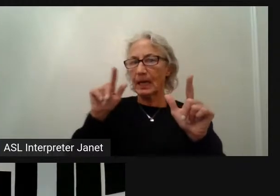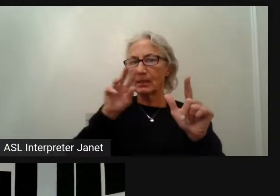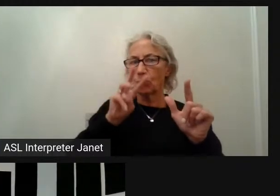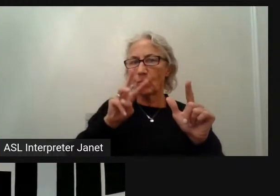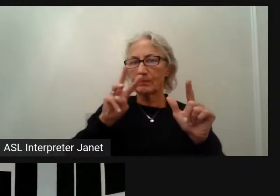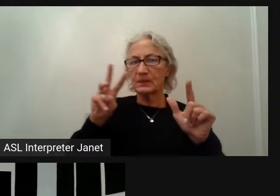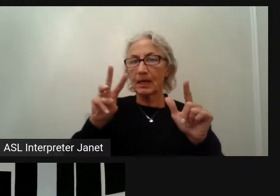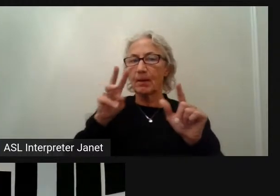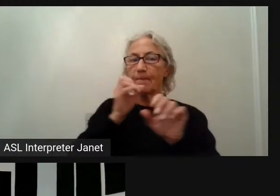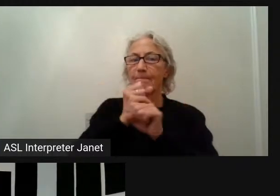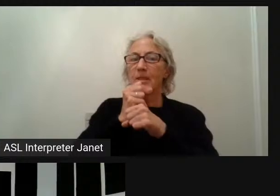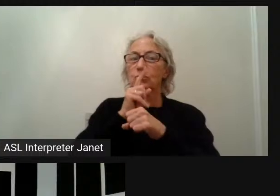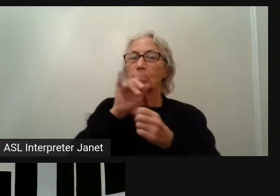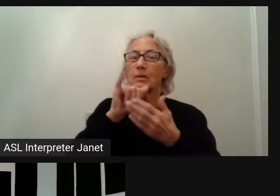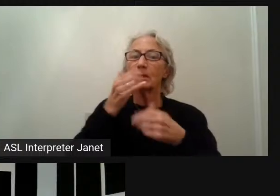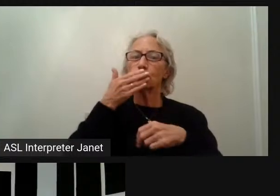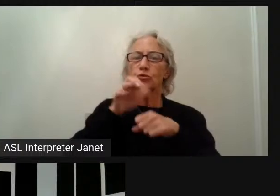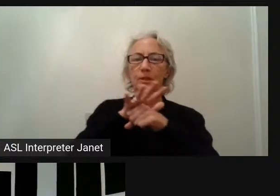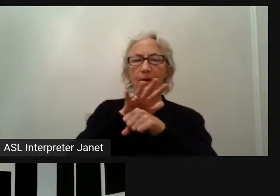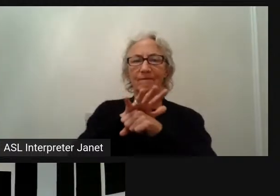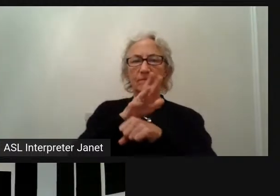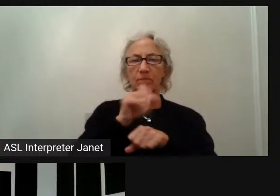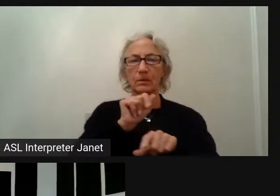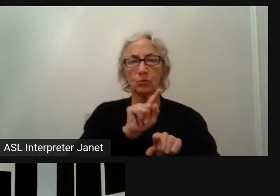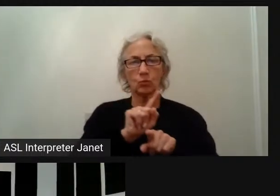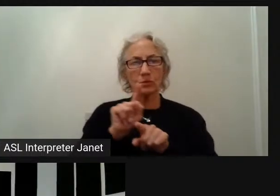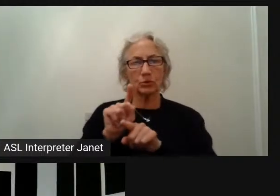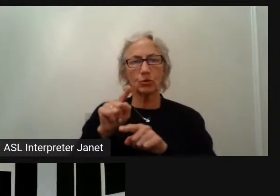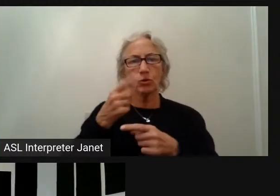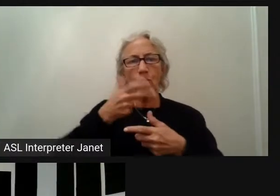But by default check if the website is good enough.